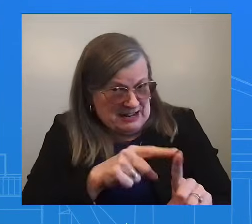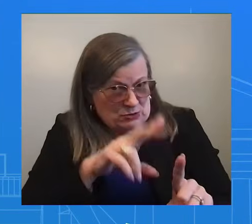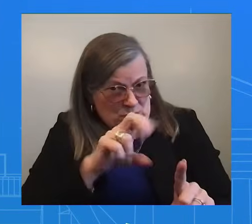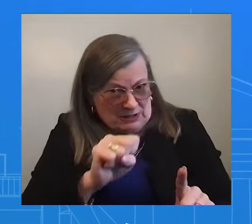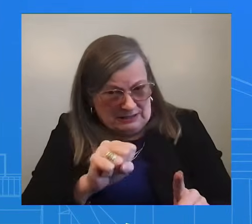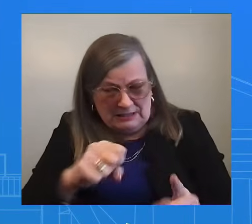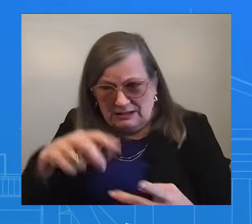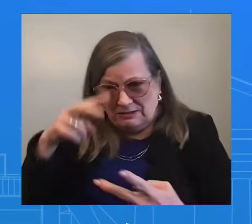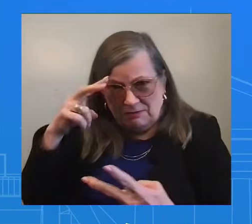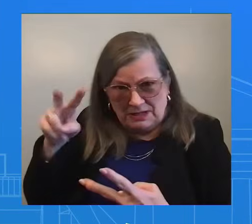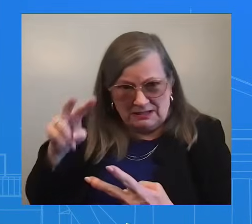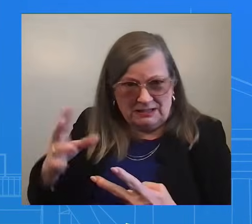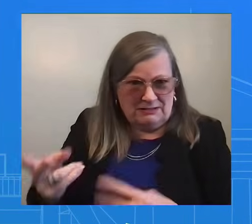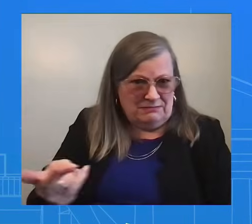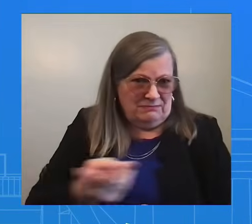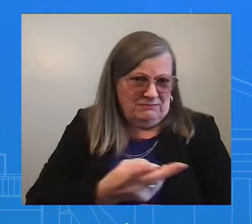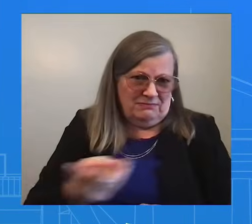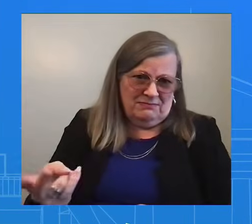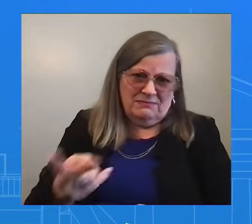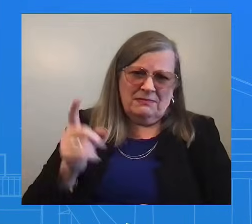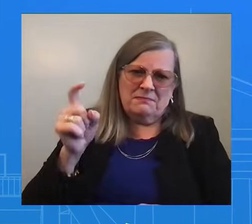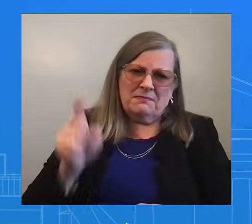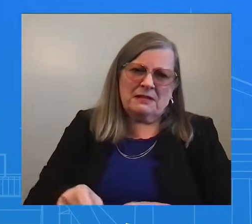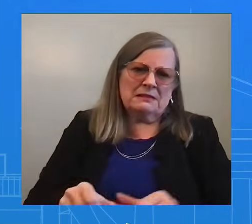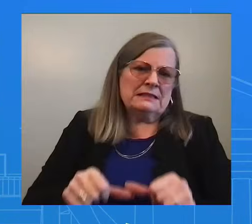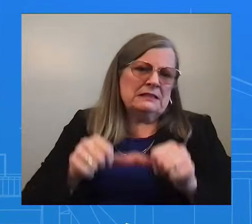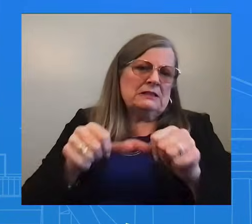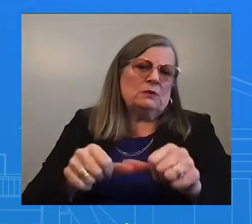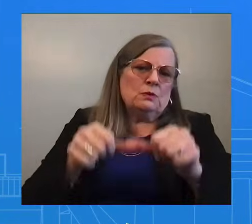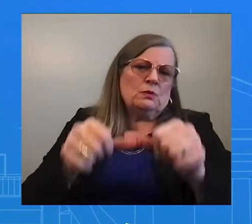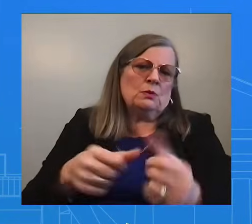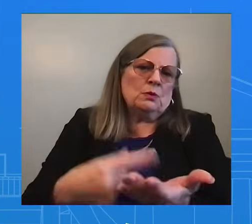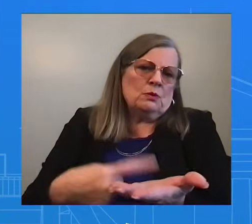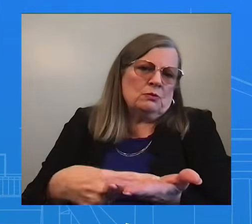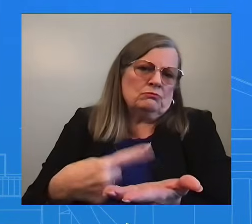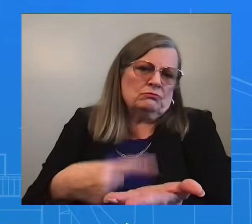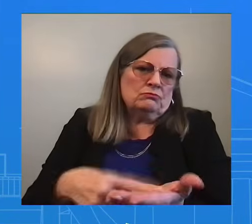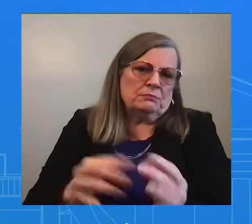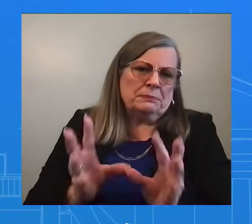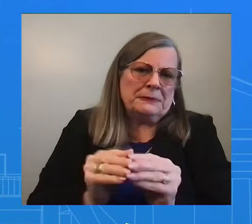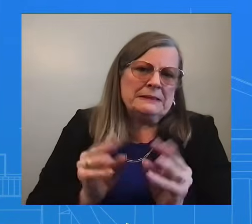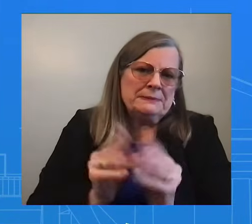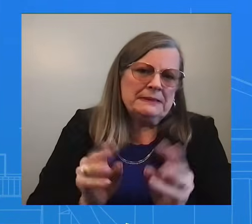like the President is having with the President of Mexico, to deal with the flow that we're seeing coming --